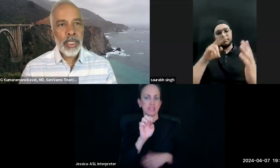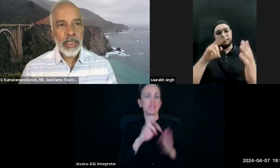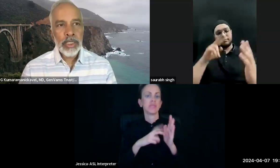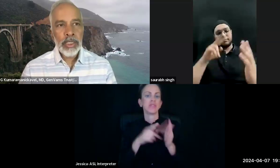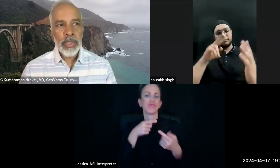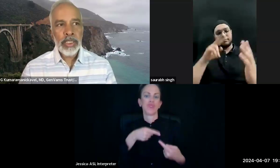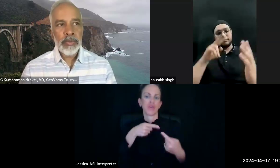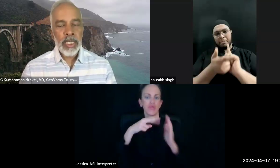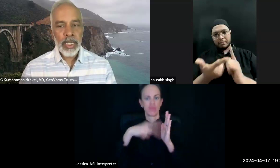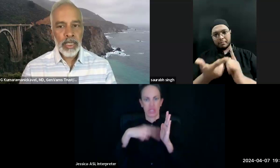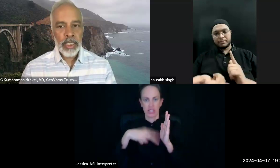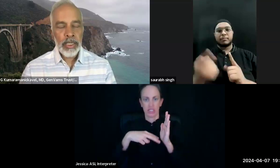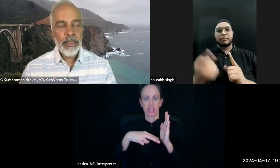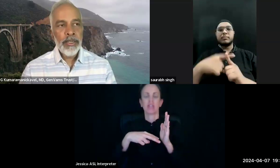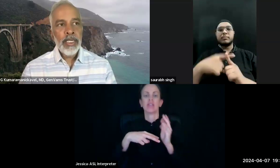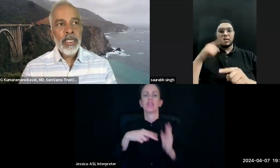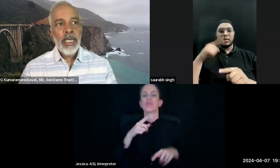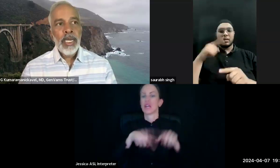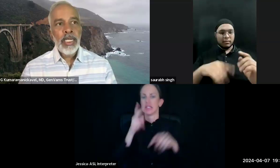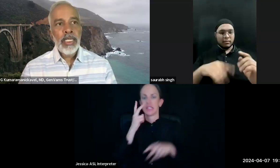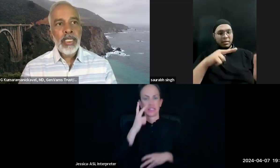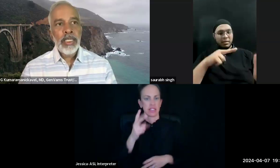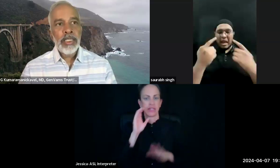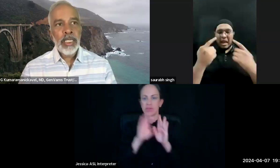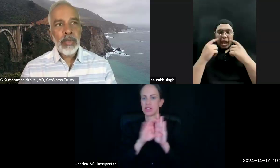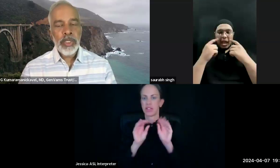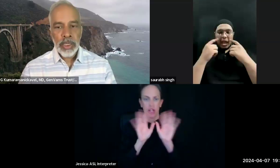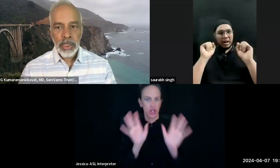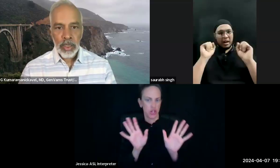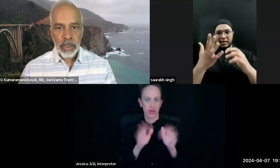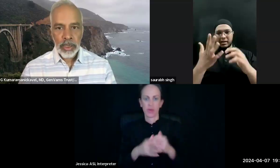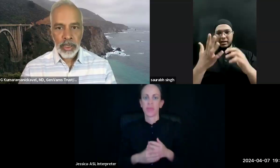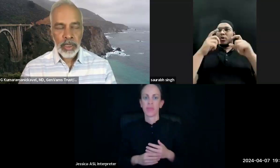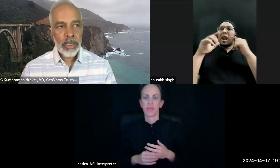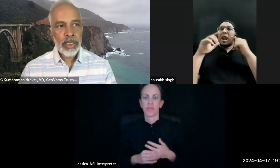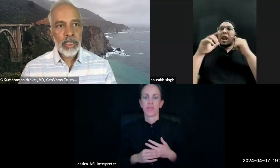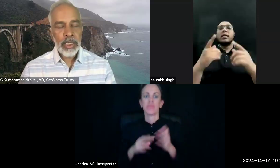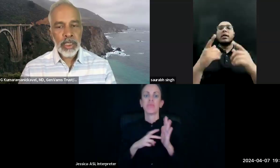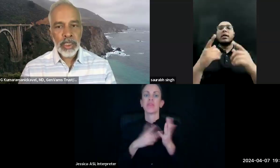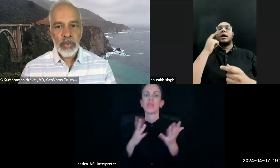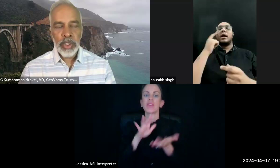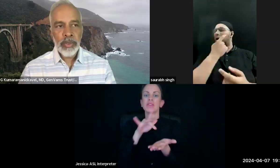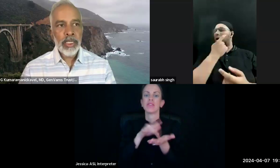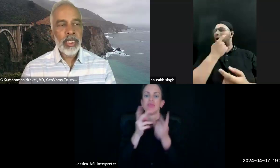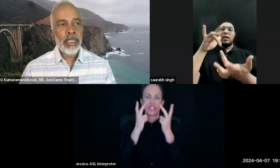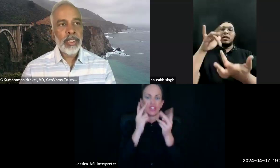can't see images very clearly, and the central vision is lost. And that's the distinction between